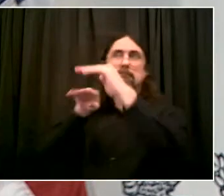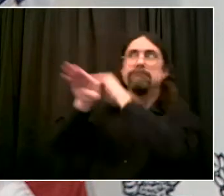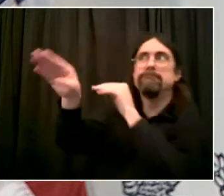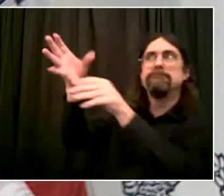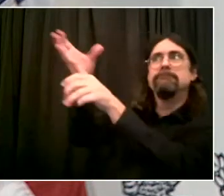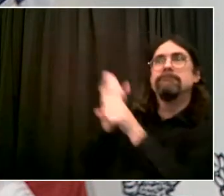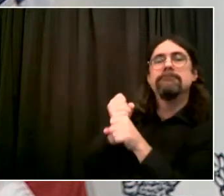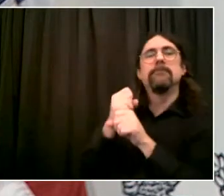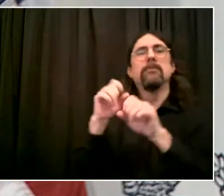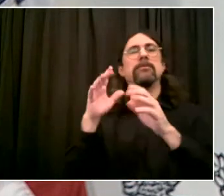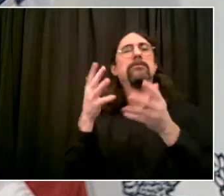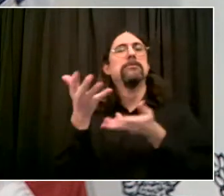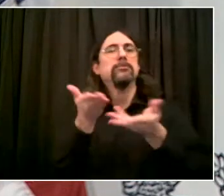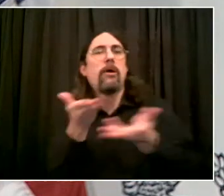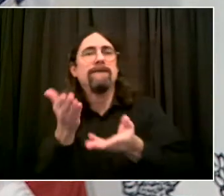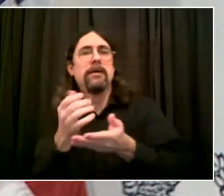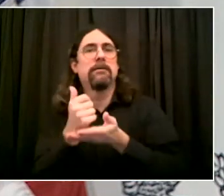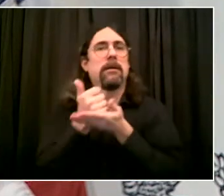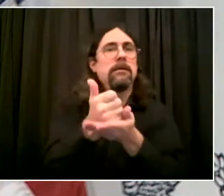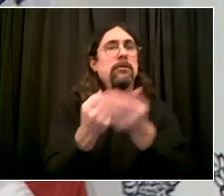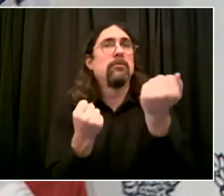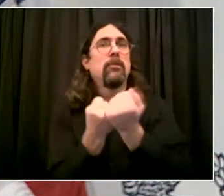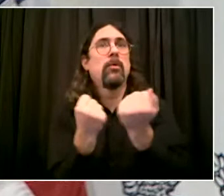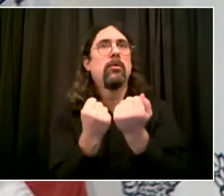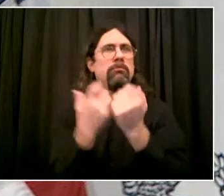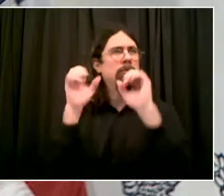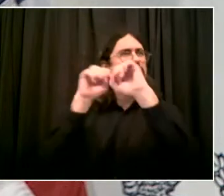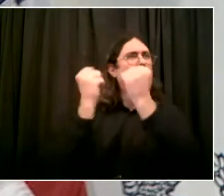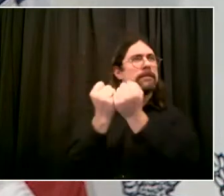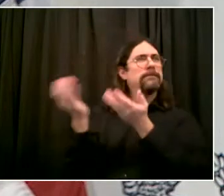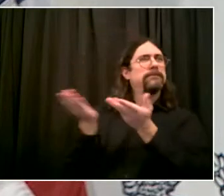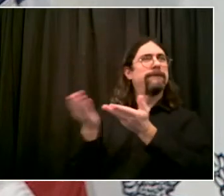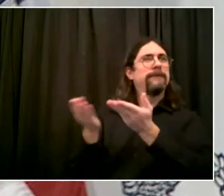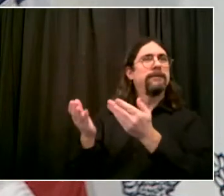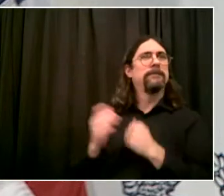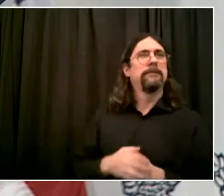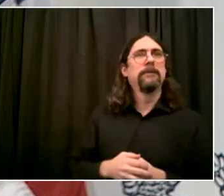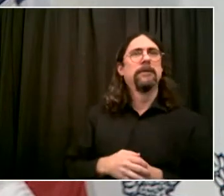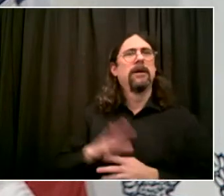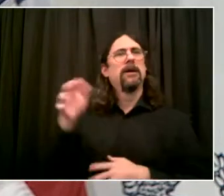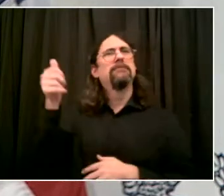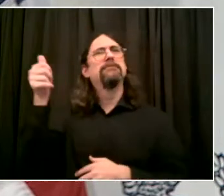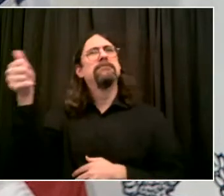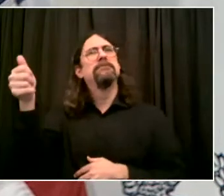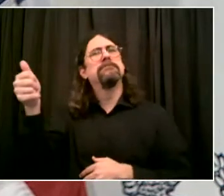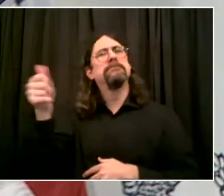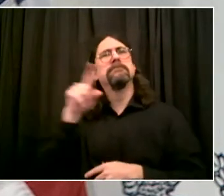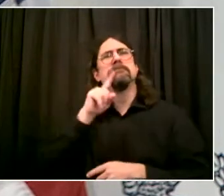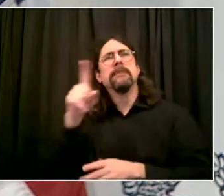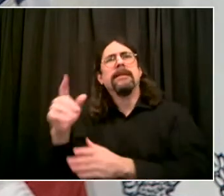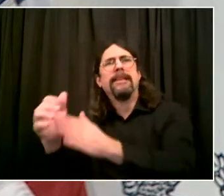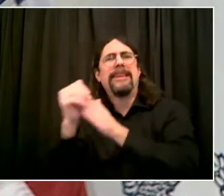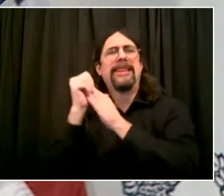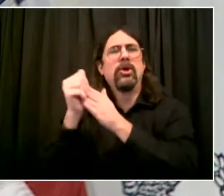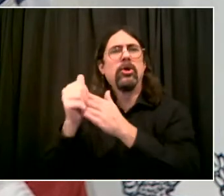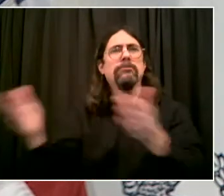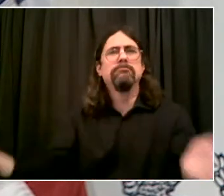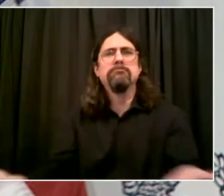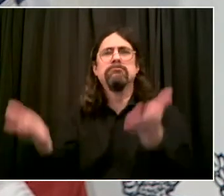NEED.